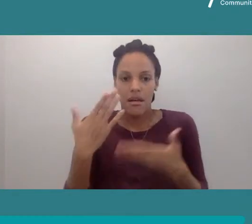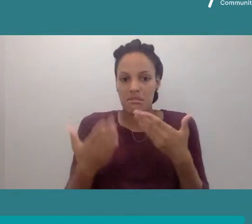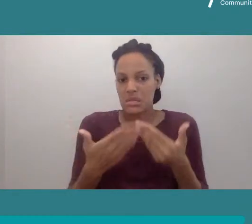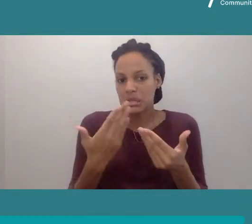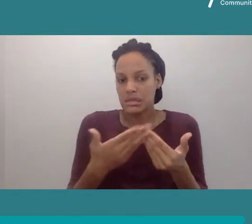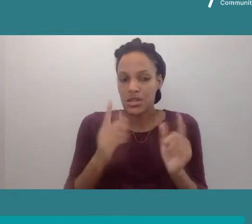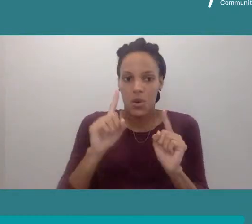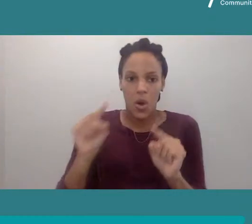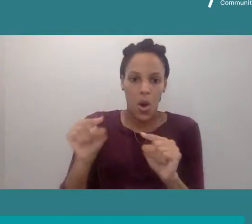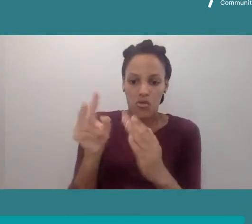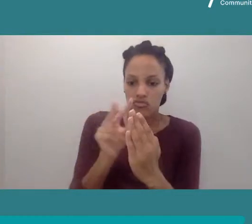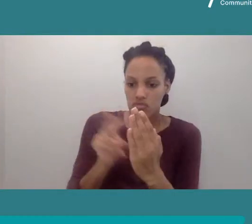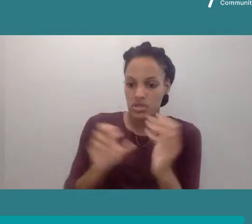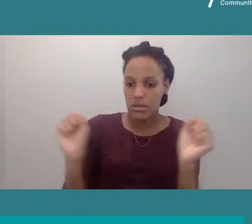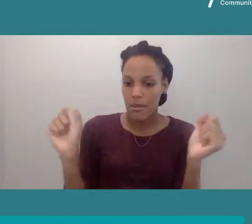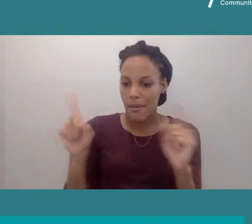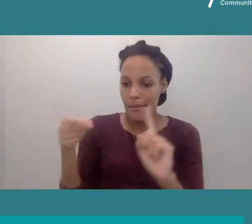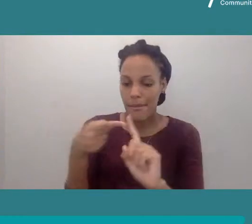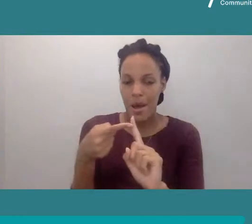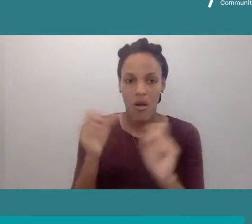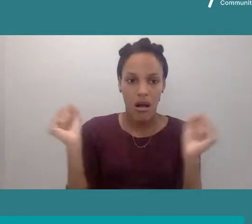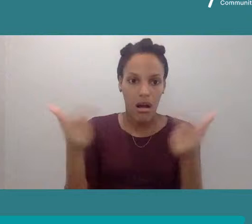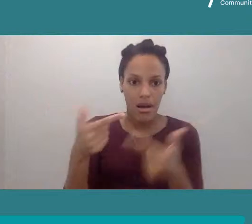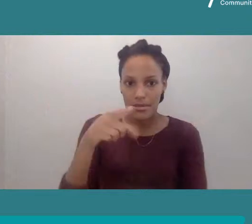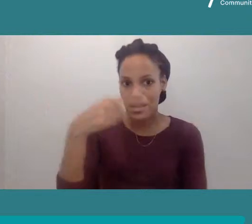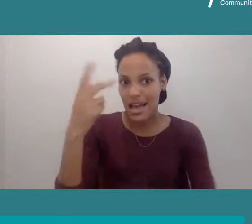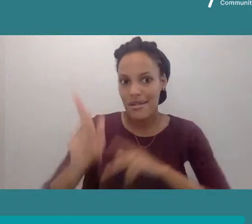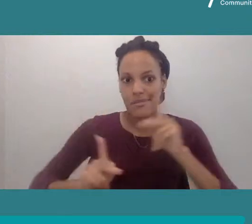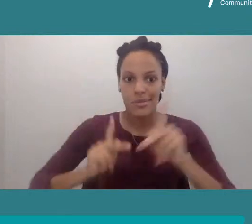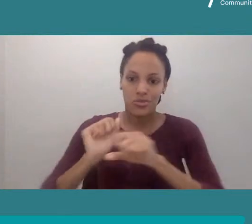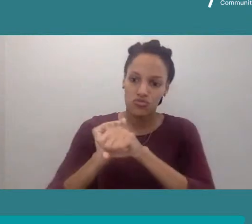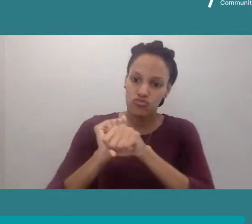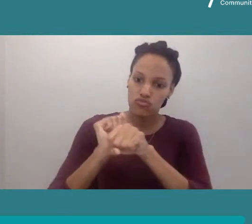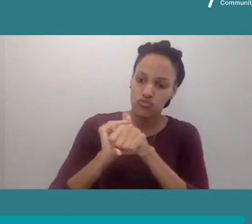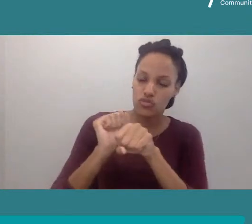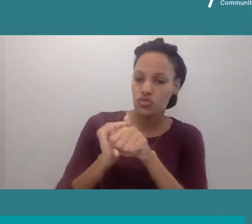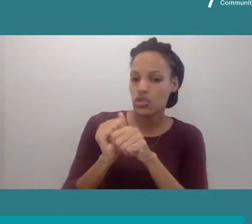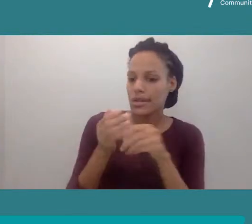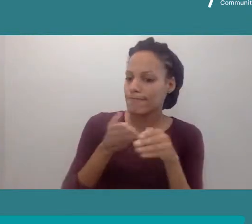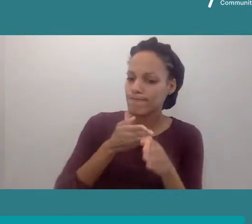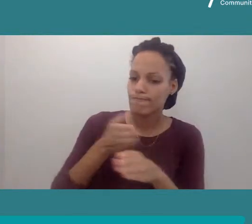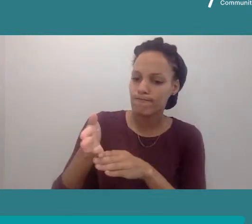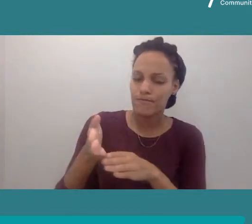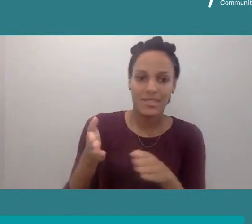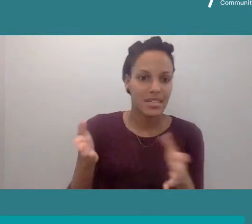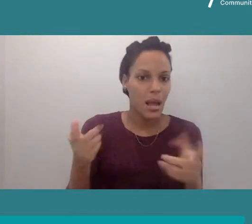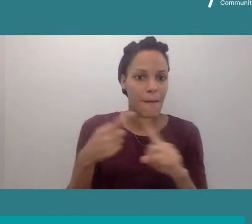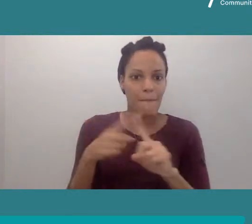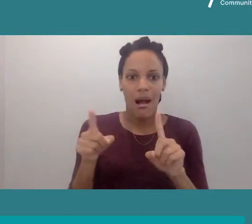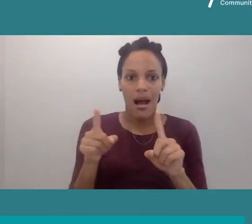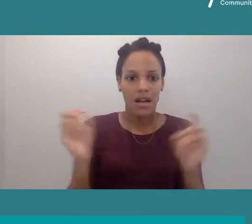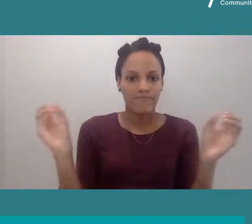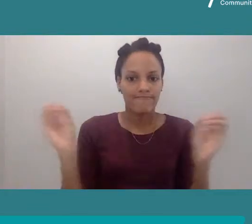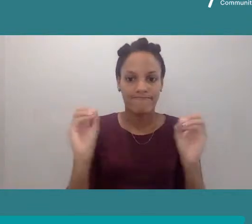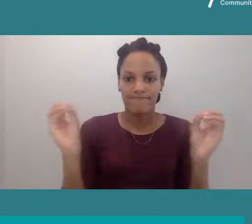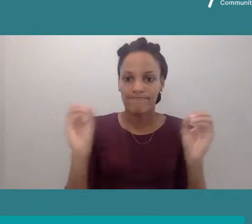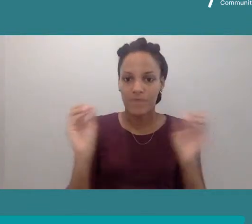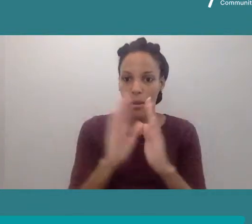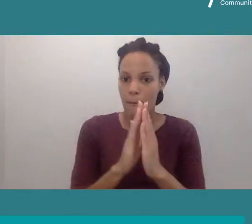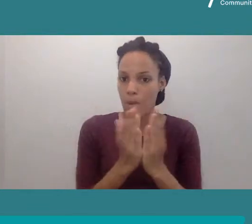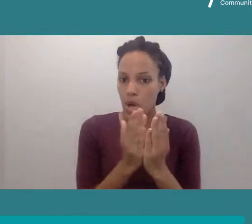all the Black people working in comics historically and there was no such book. And I figured,